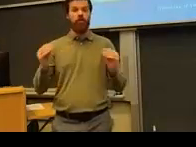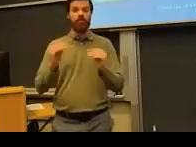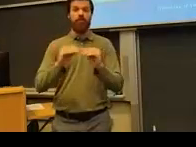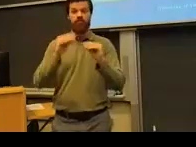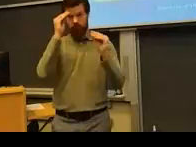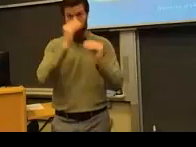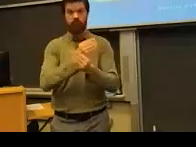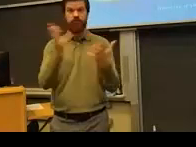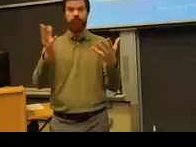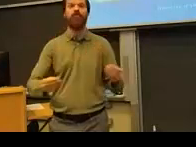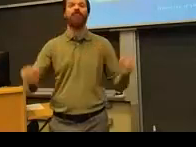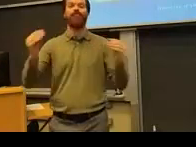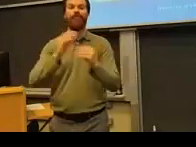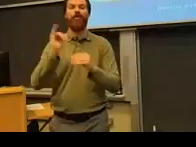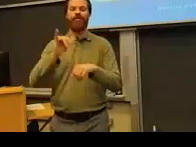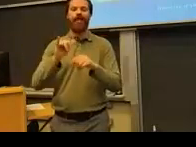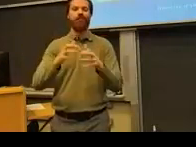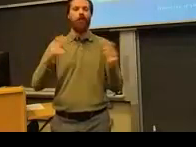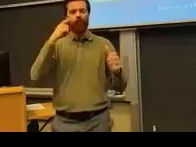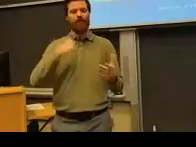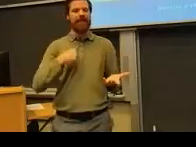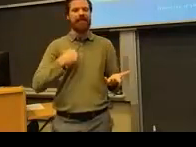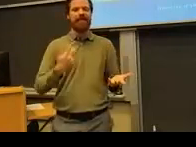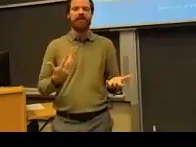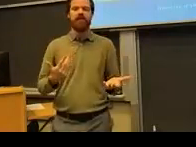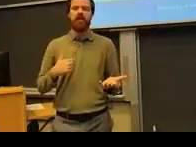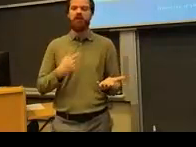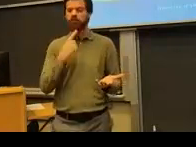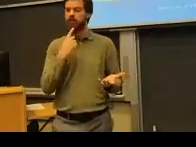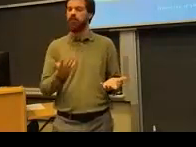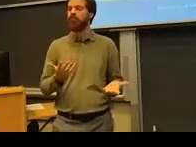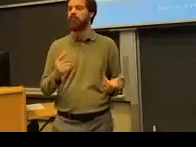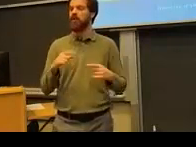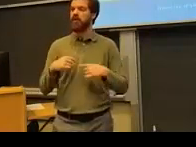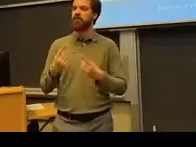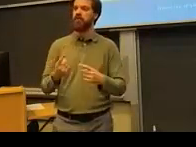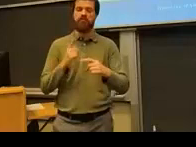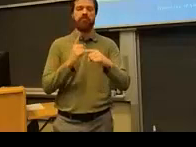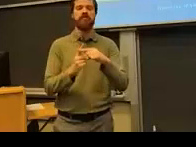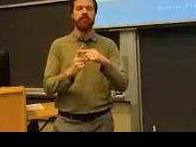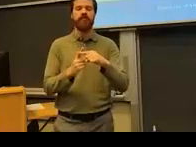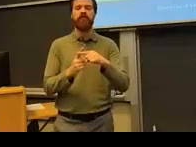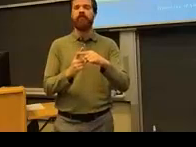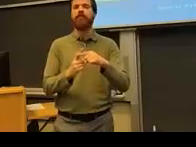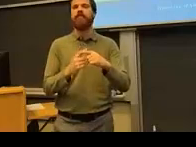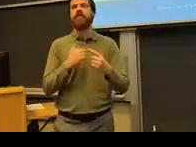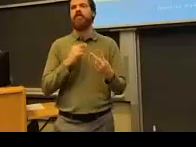more that grows for me so I I I would say that it's been positive I would hope that our you